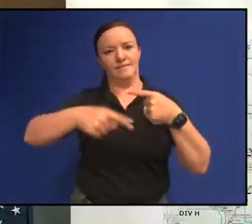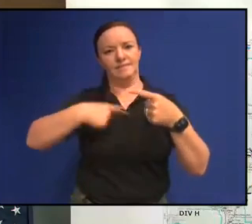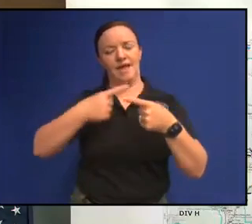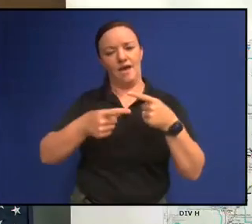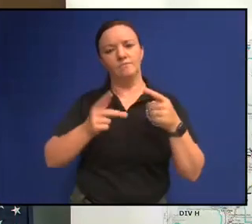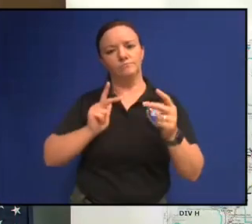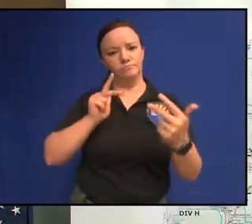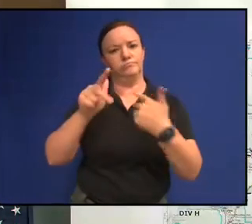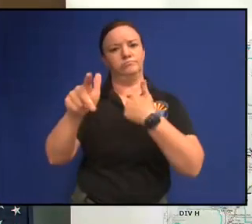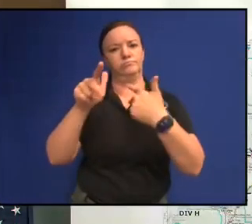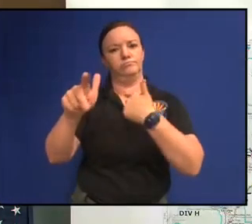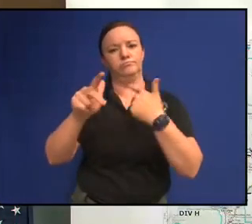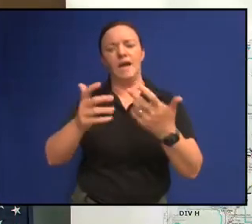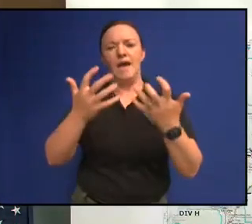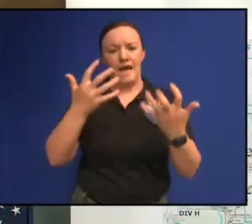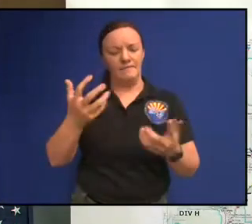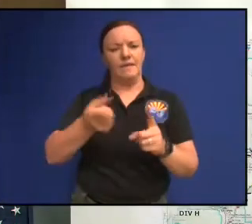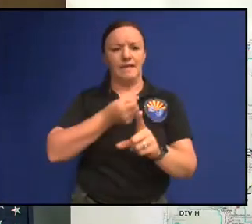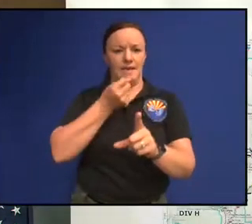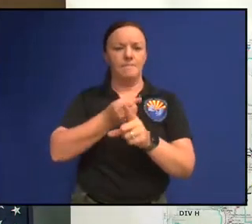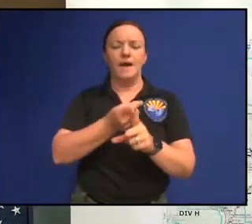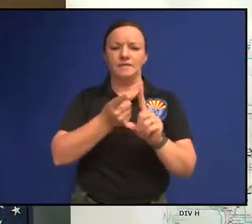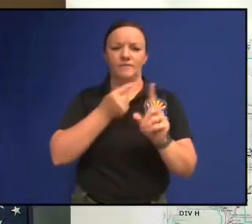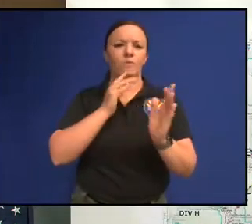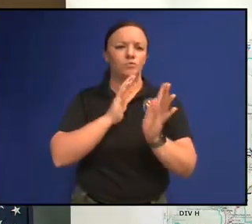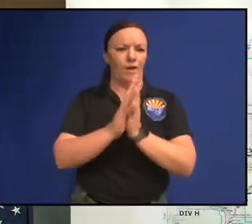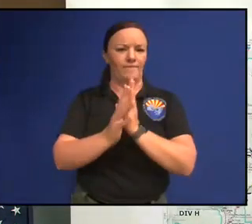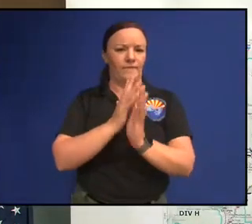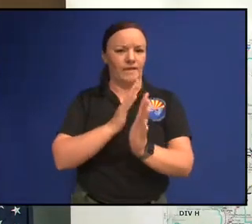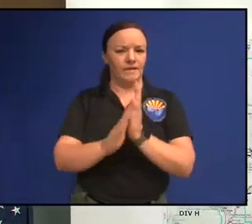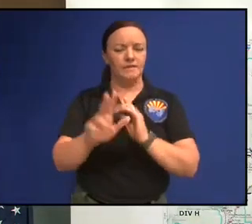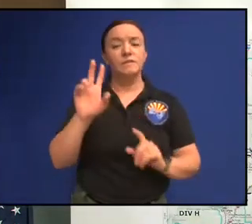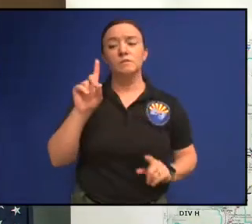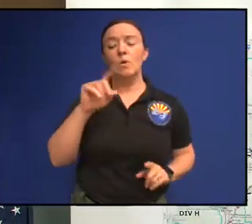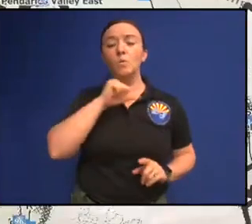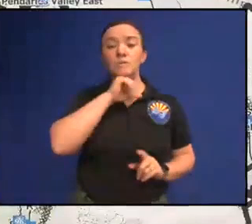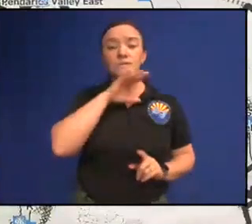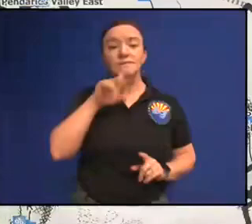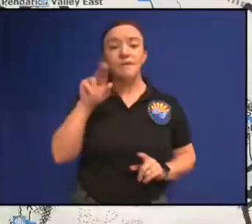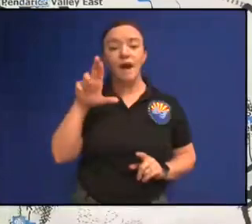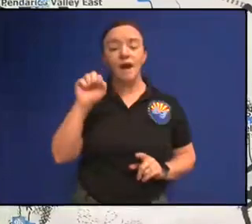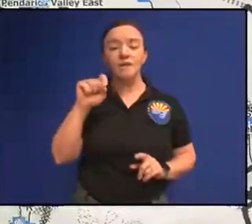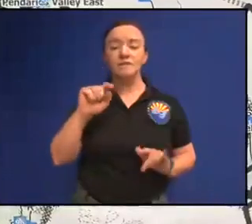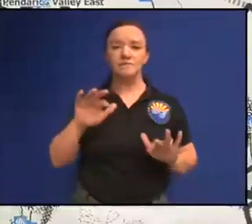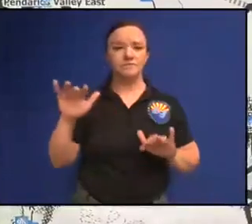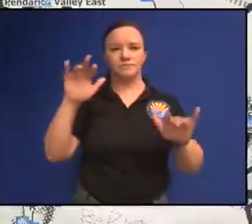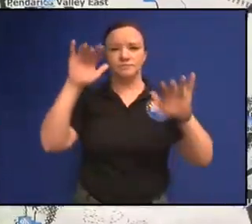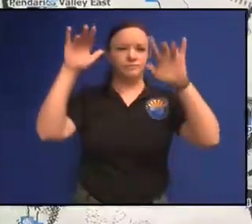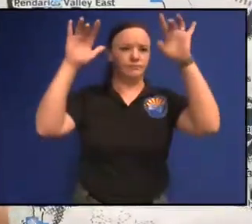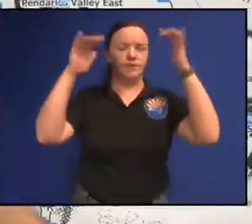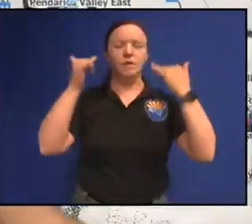IMPACTED BY TRAFFIC. SO THE DUSTAN IS COMING UP. TODAY USING RISK MANAGEMENT AND THE GOOD WORK THAT'S